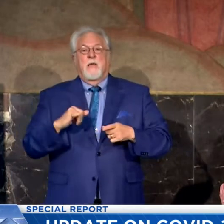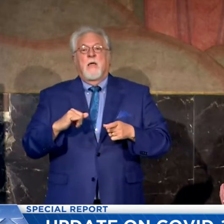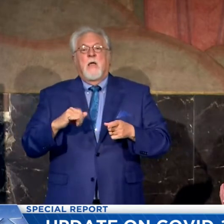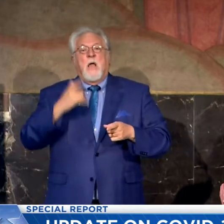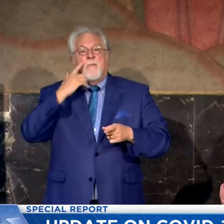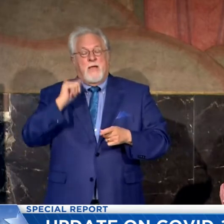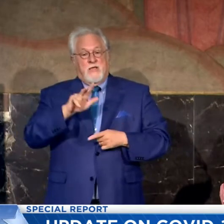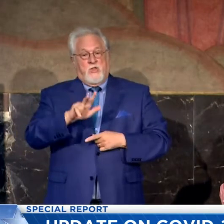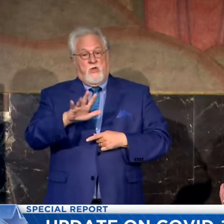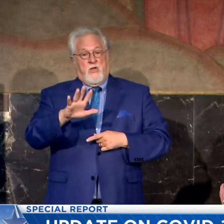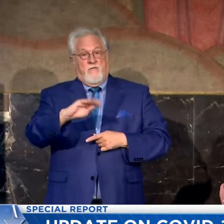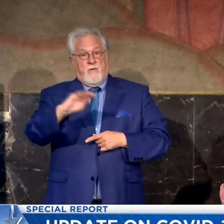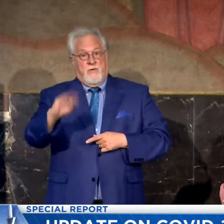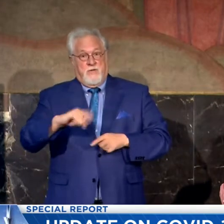CRITICALLY IMPORTANT ÃLOTS OF